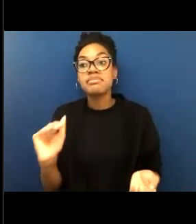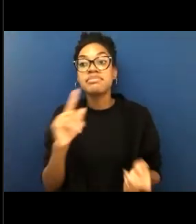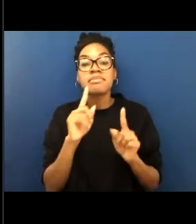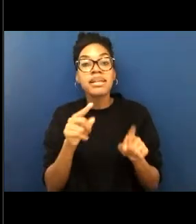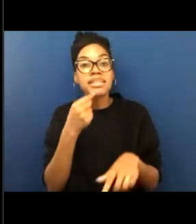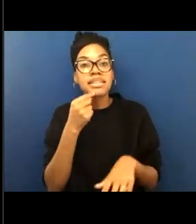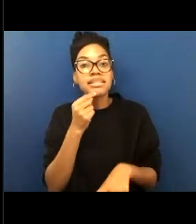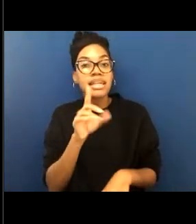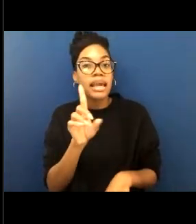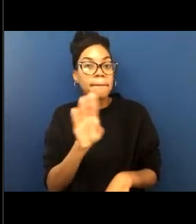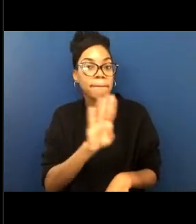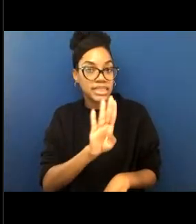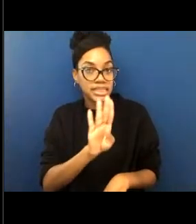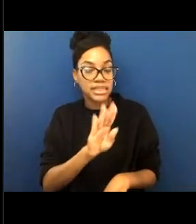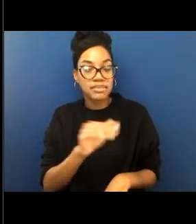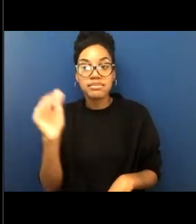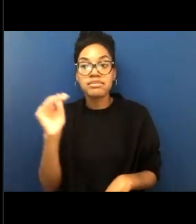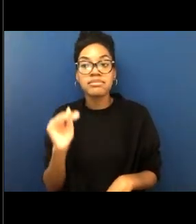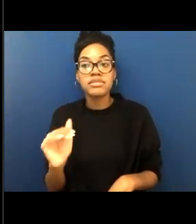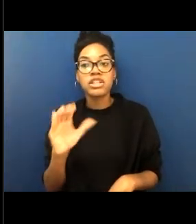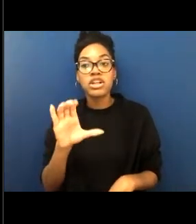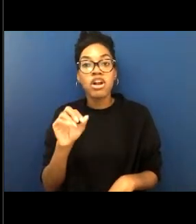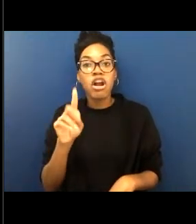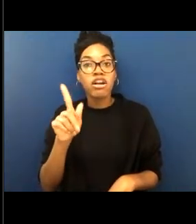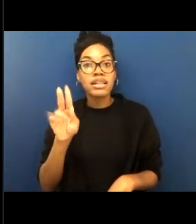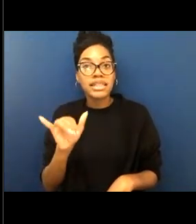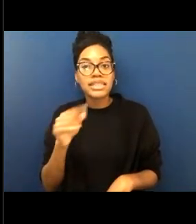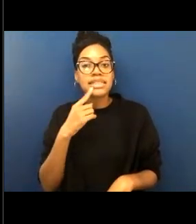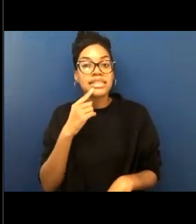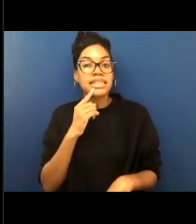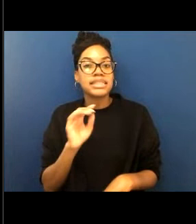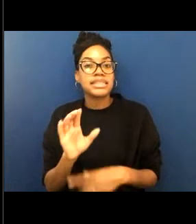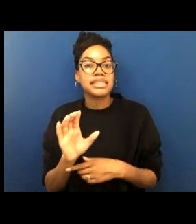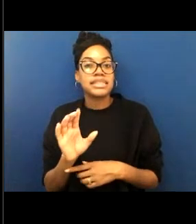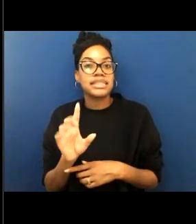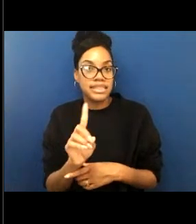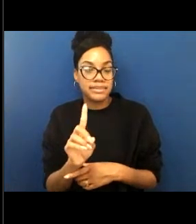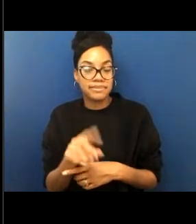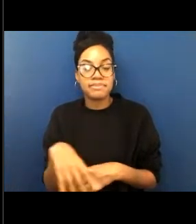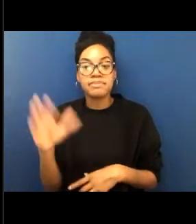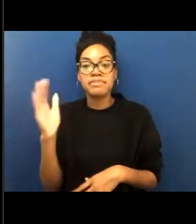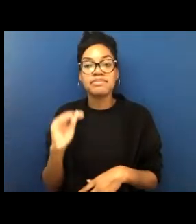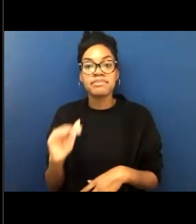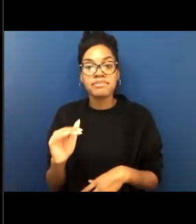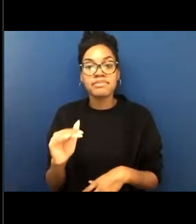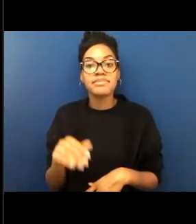Carly says B, Michelle says C, and Jillian says D.